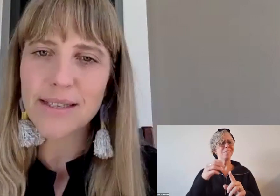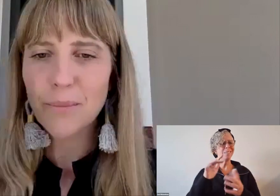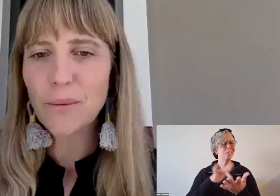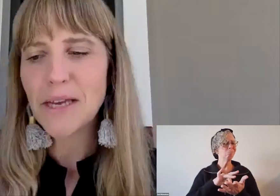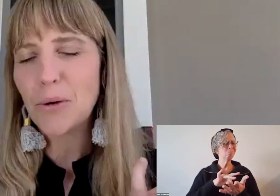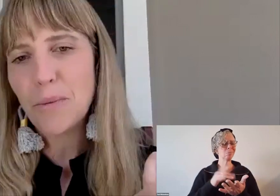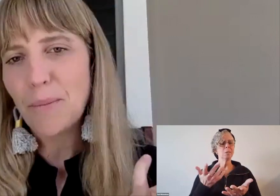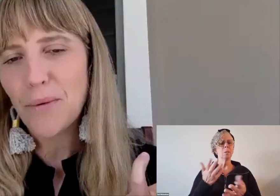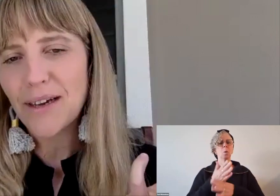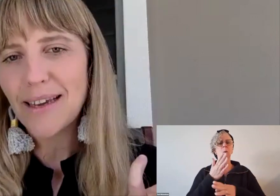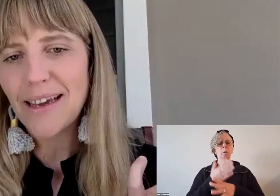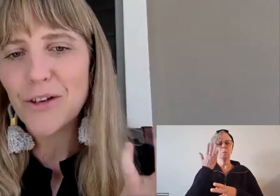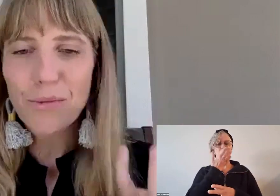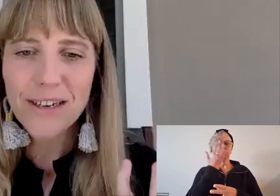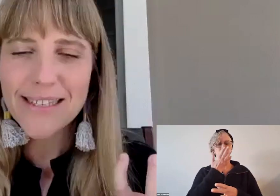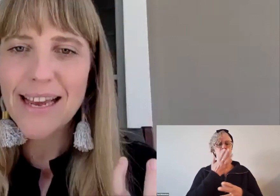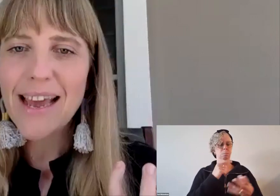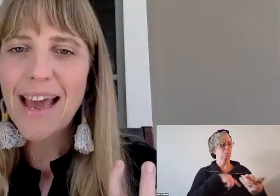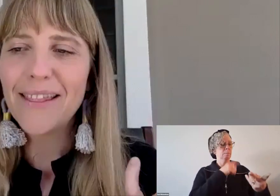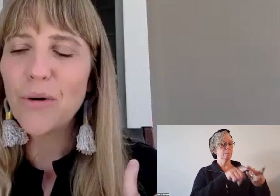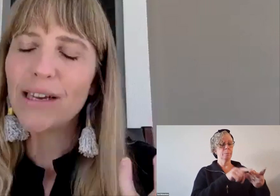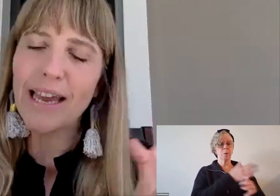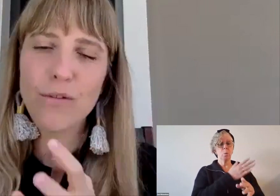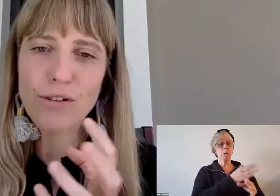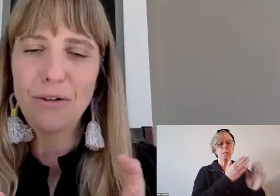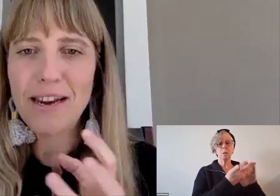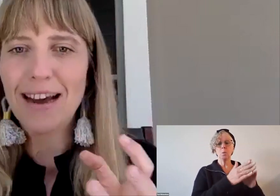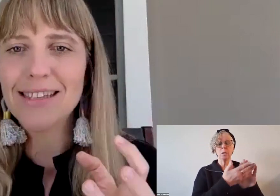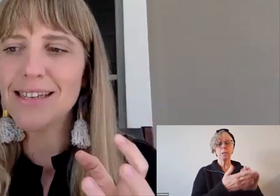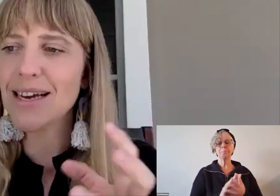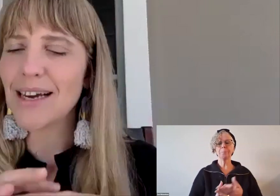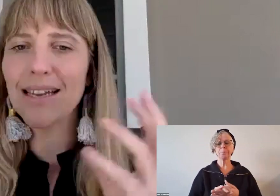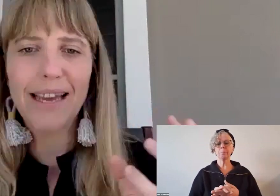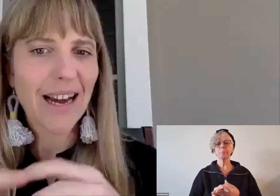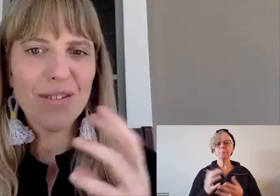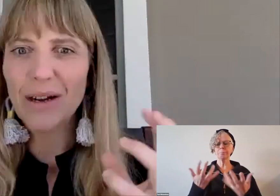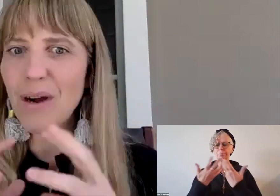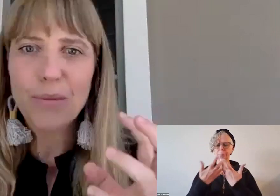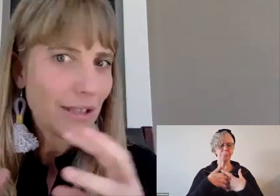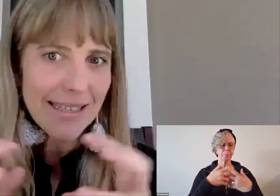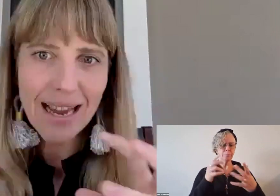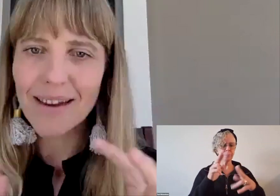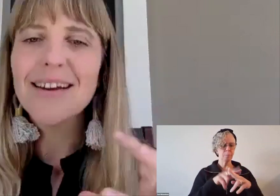suburbs and a group of people working in communities and they were working at a Footscray Community Arts Centre and they kind of were like why don't we do this together.